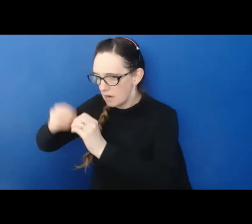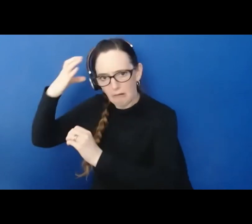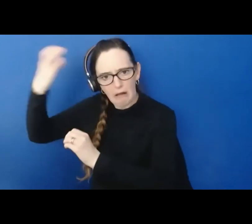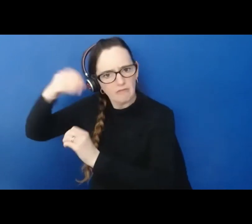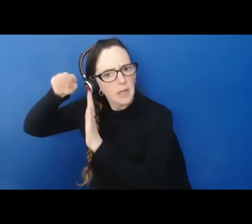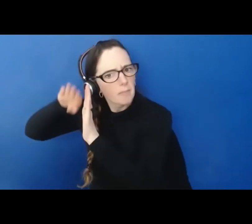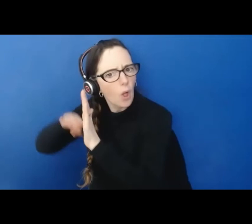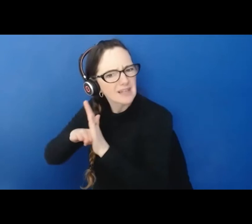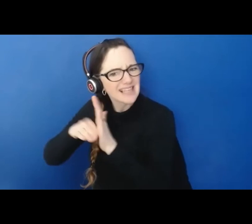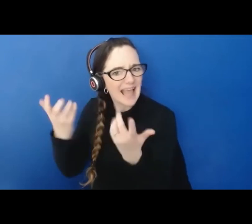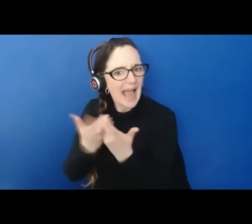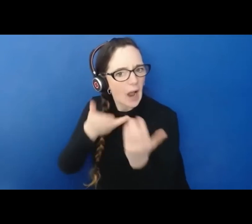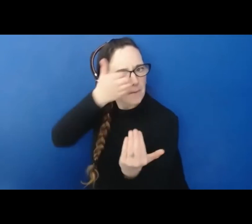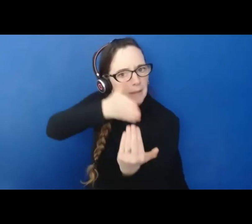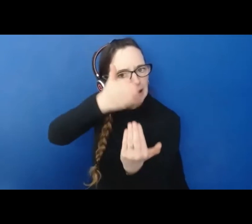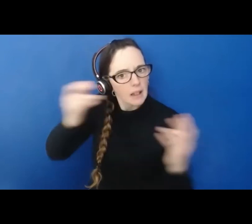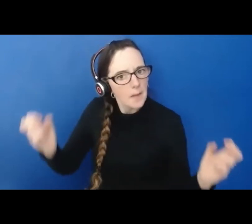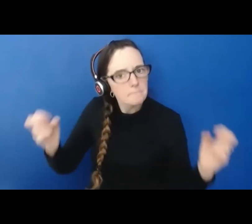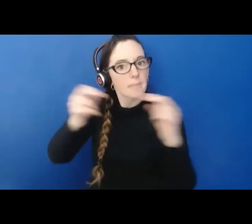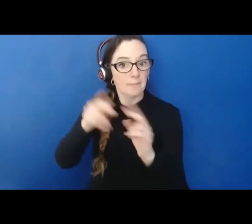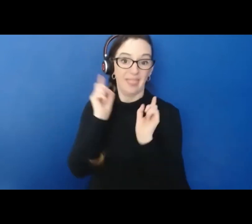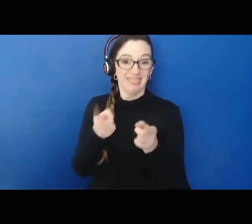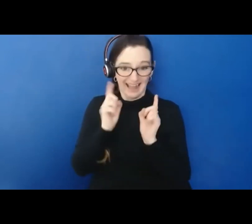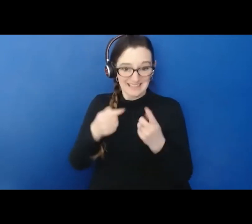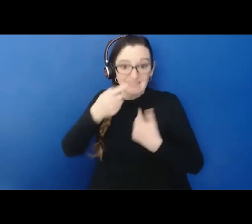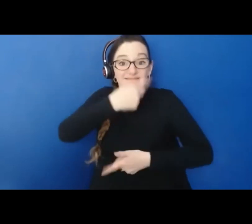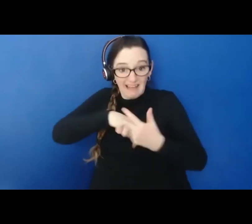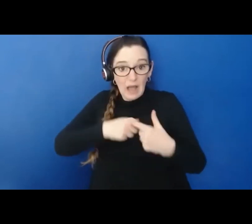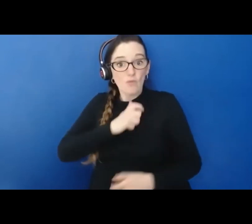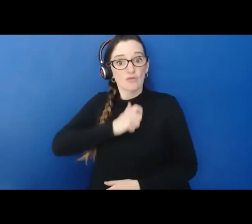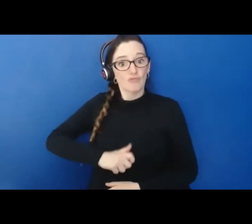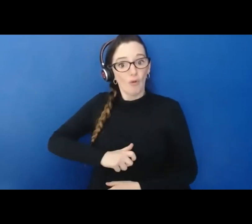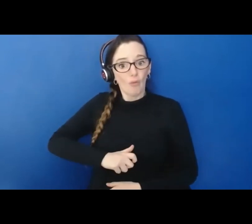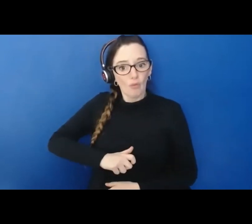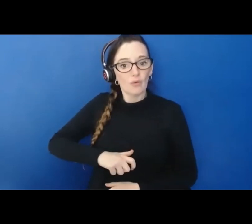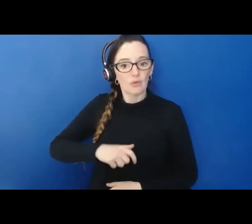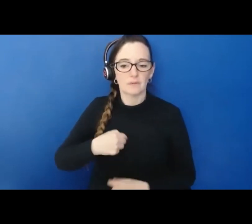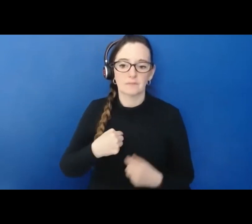level and art and that's something that we have been really dealing with throughout